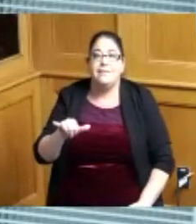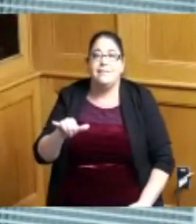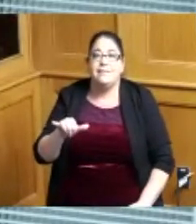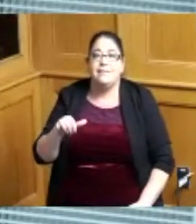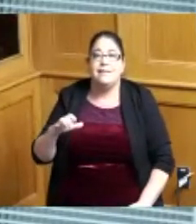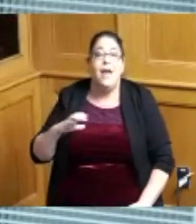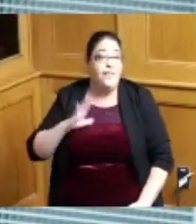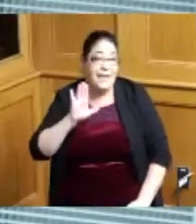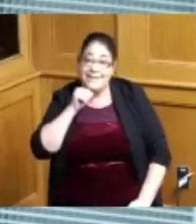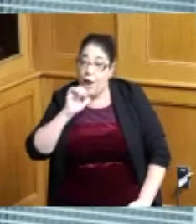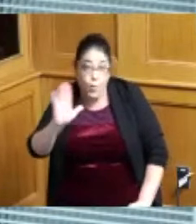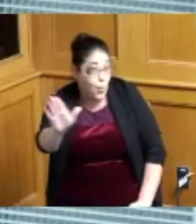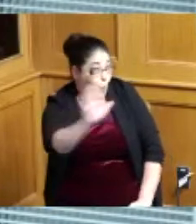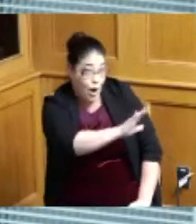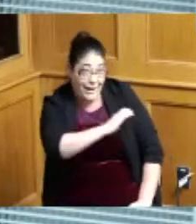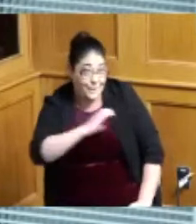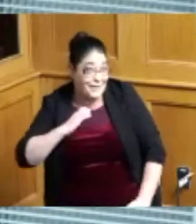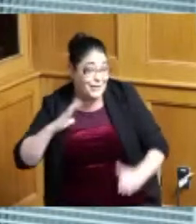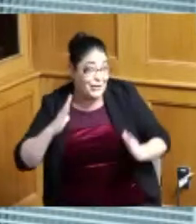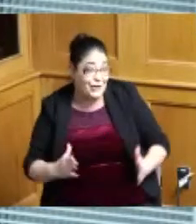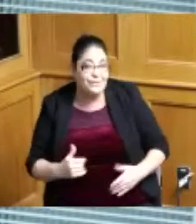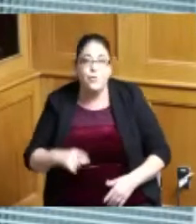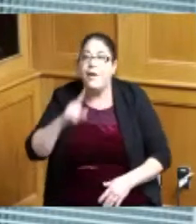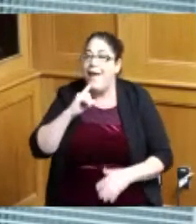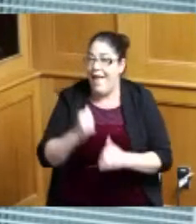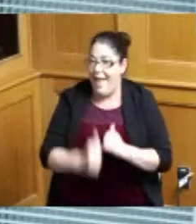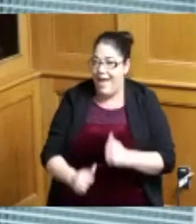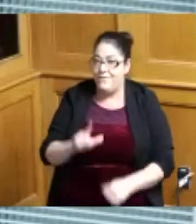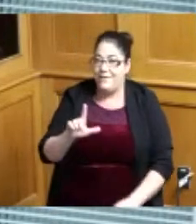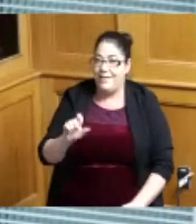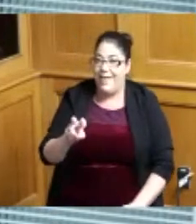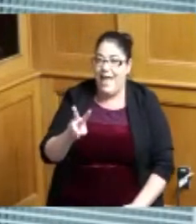yeah now that we don't put them on I'm just saying every levy the Commissioner's approved and that's